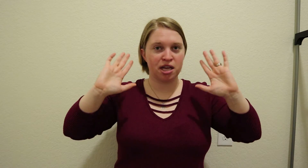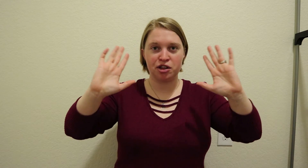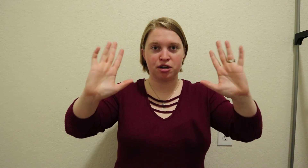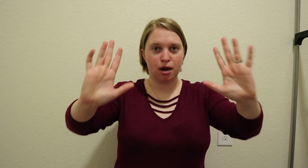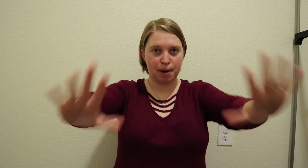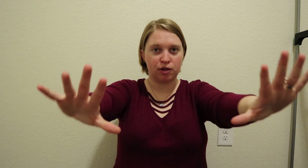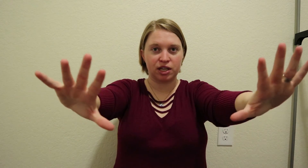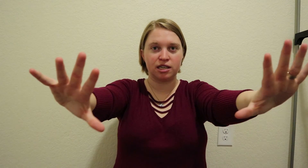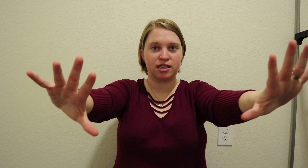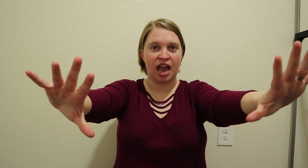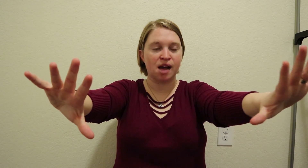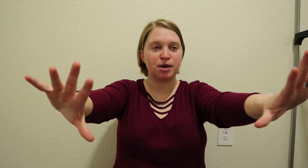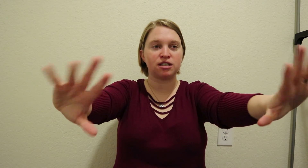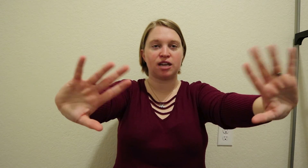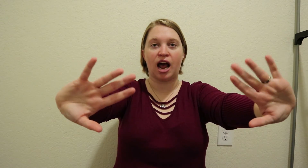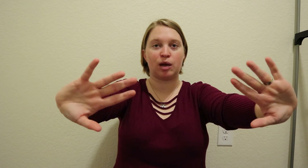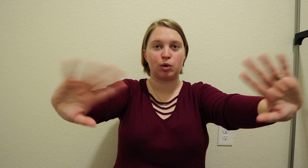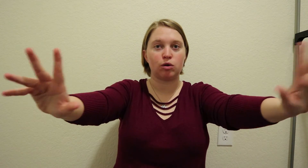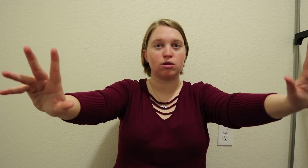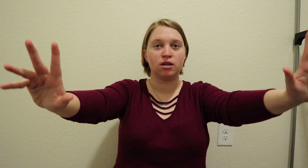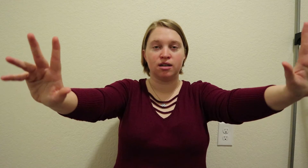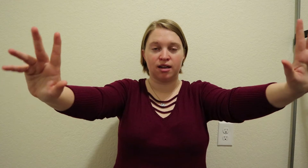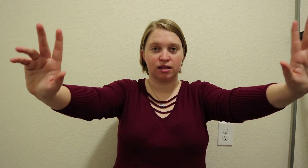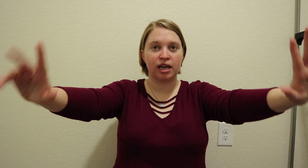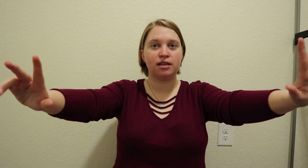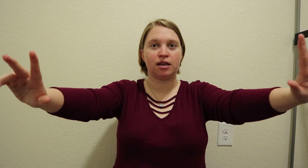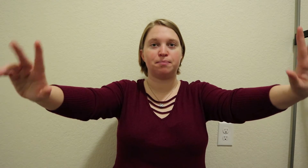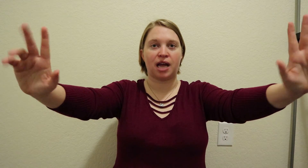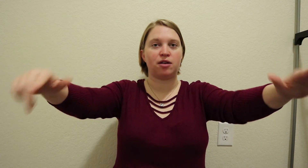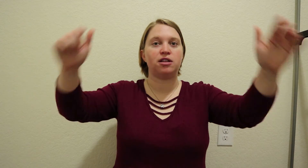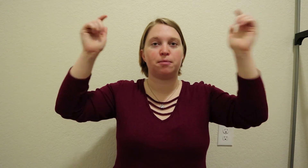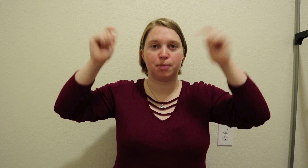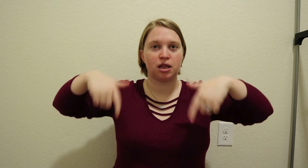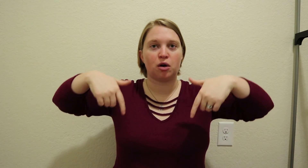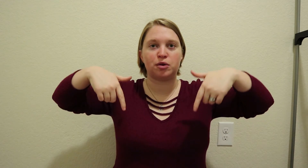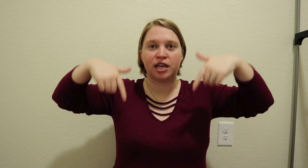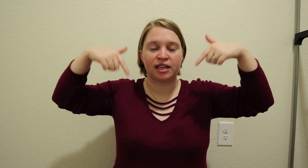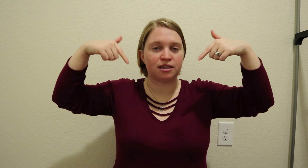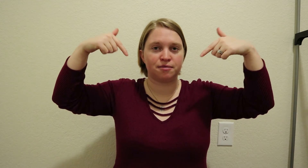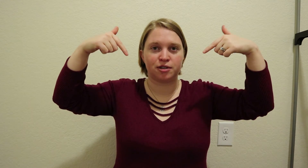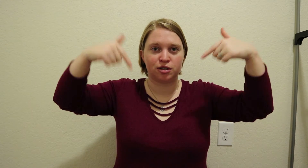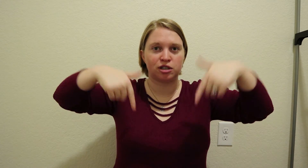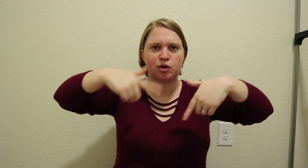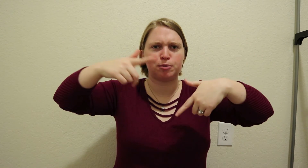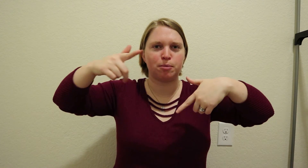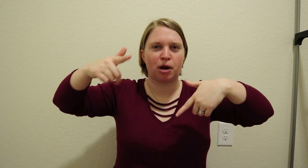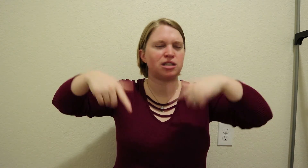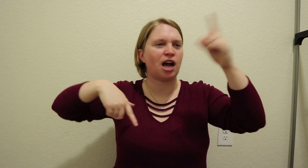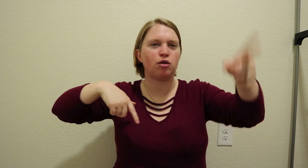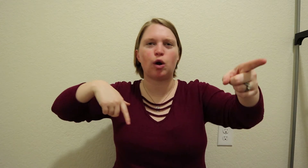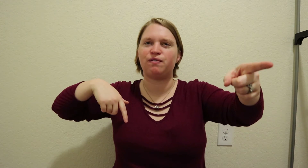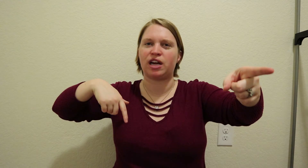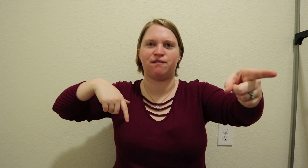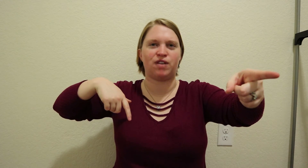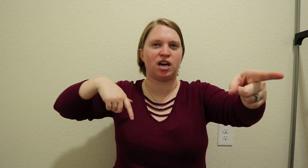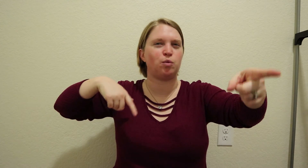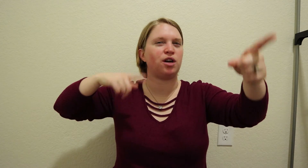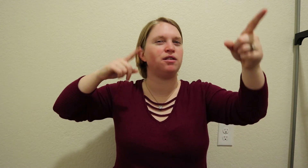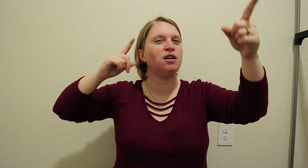either about these cameras, I will link them down in the below in the description box ,I don't know if I could find